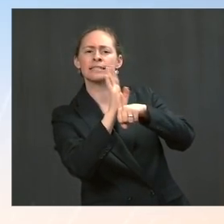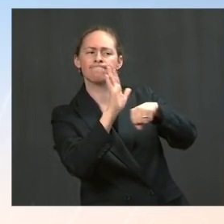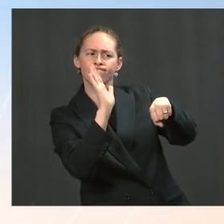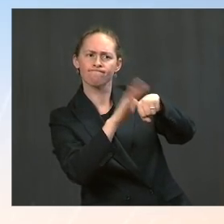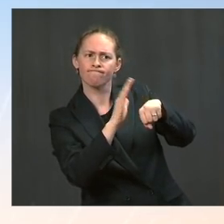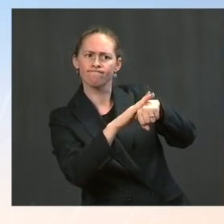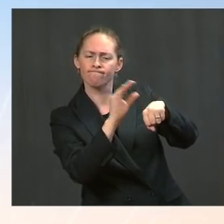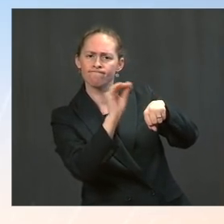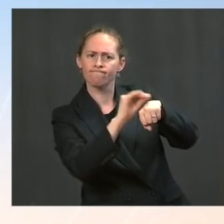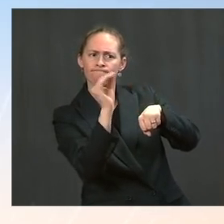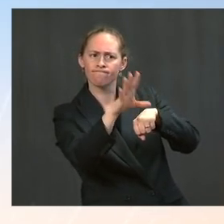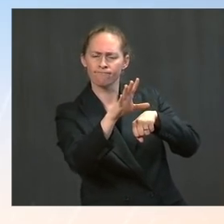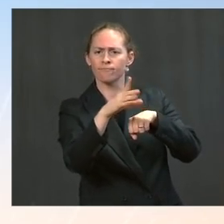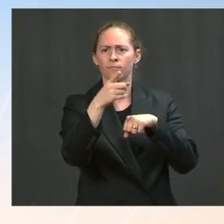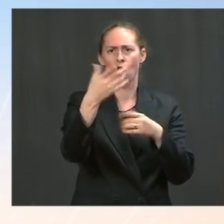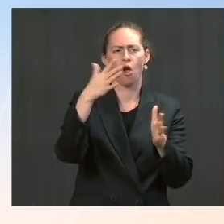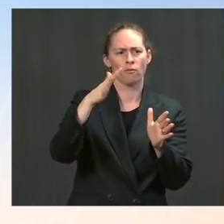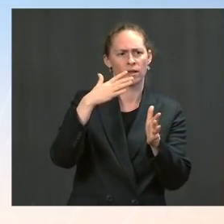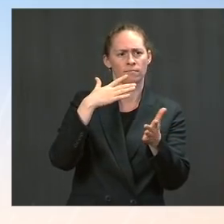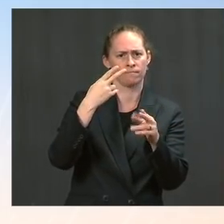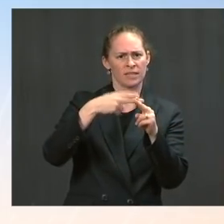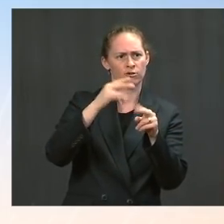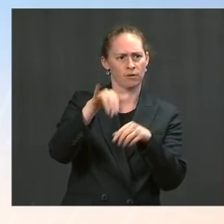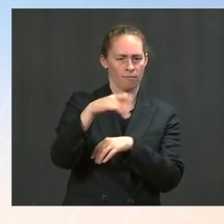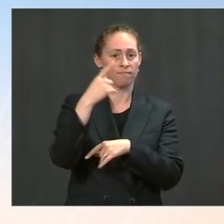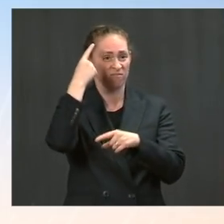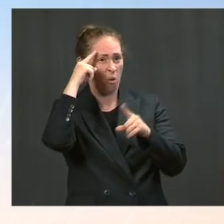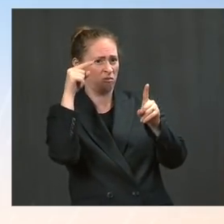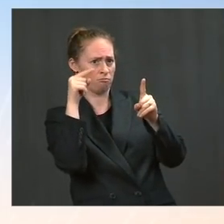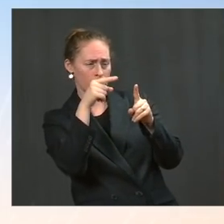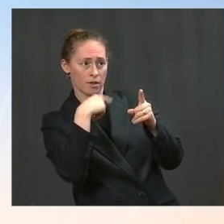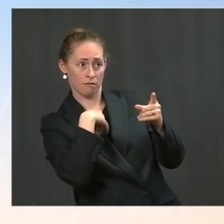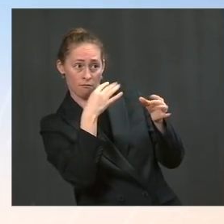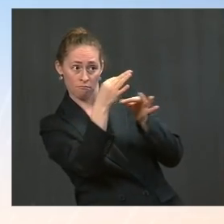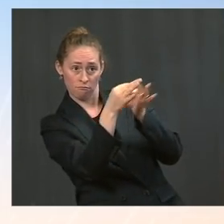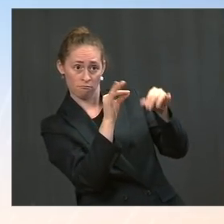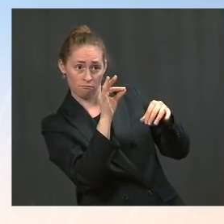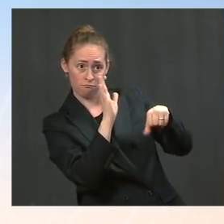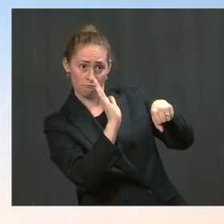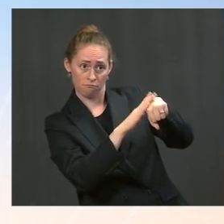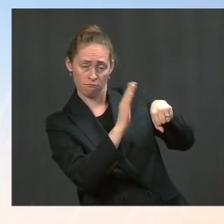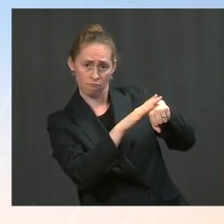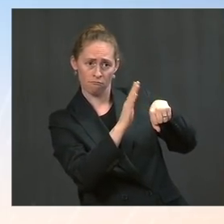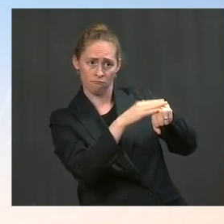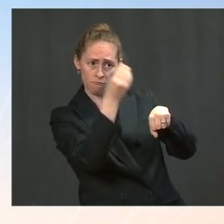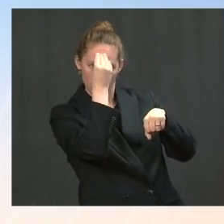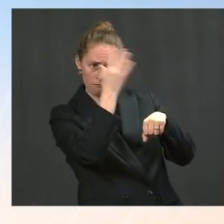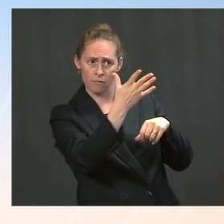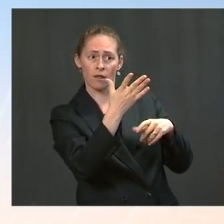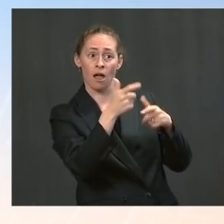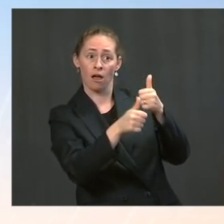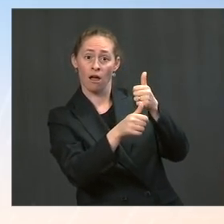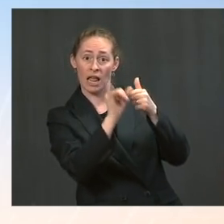for Hong Kong, which is intended to inform businesses and highlight the growing risk for those operating in Hong Kong.